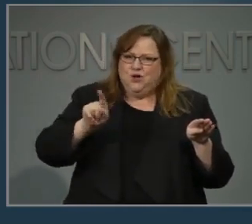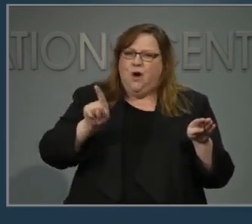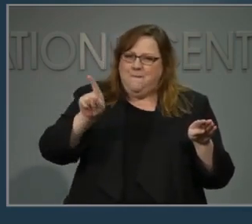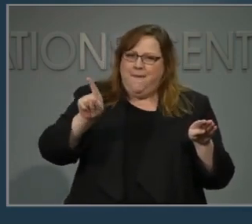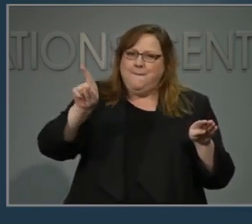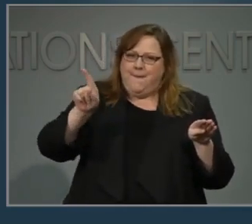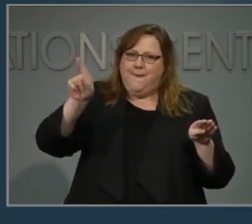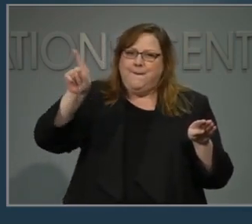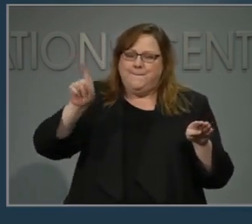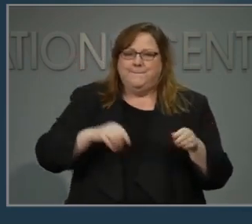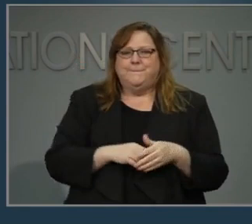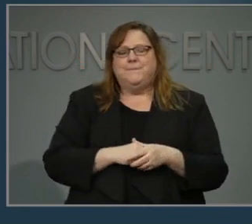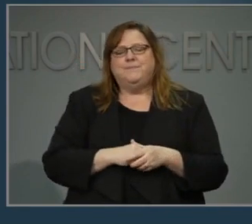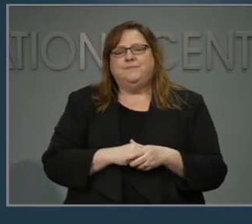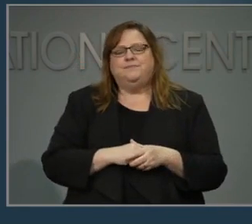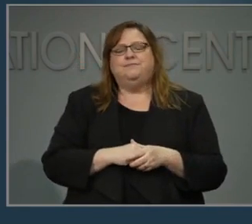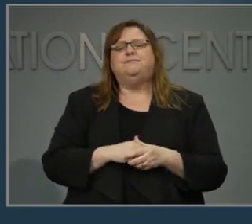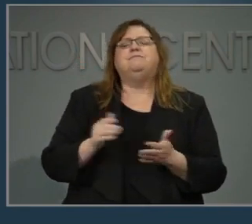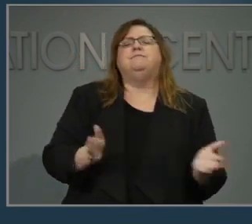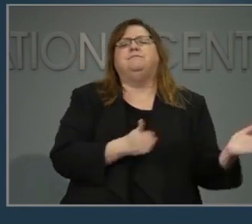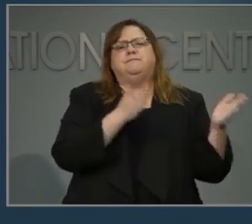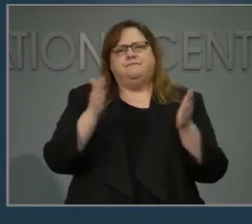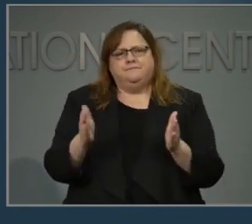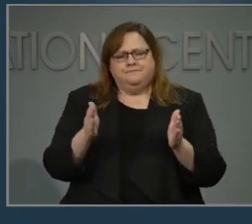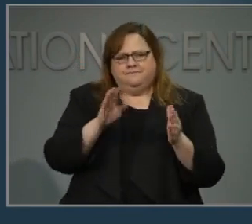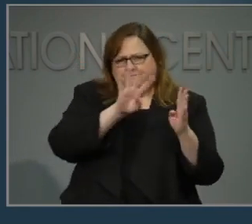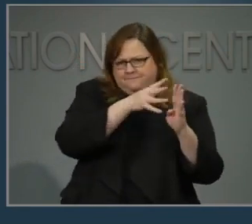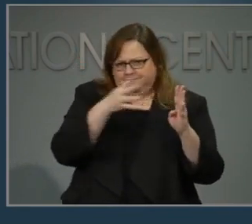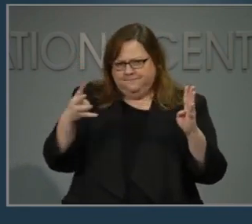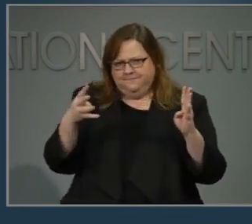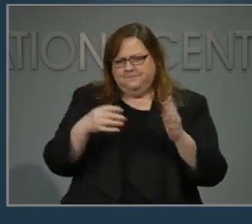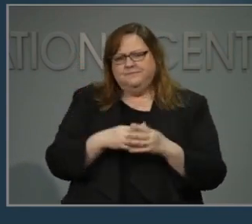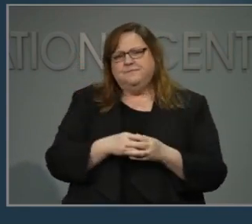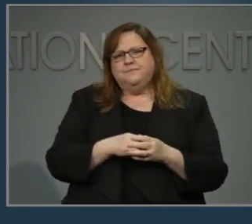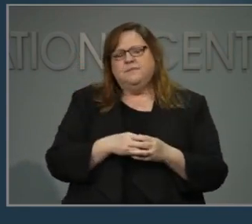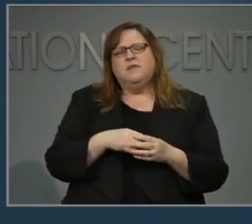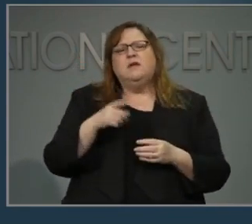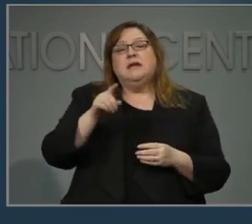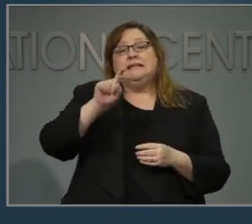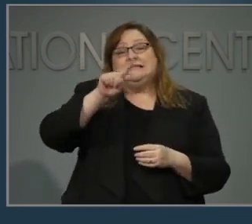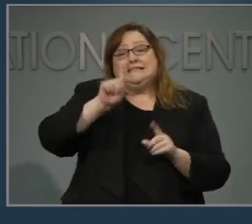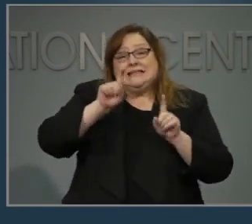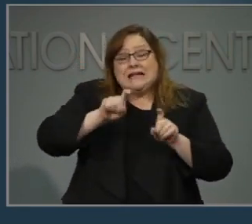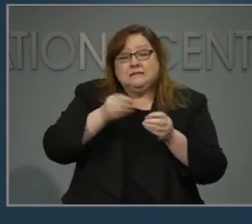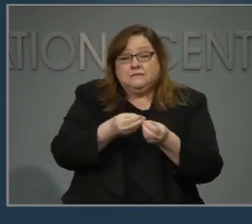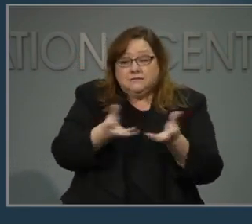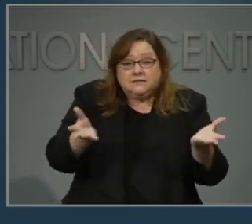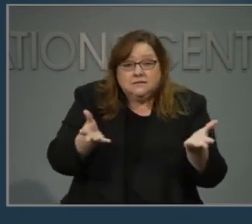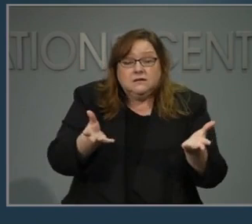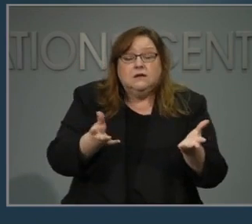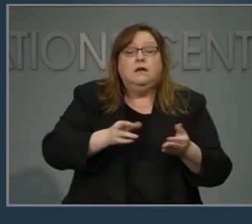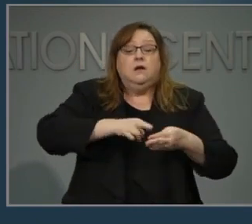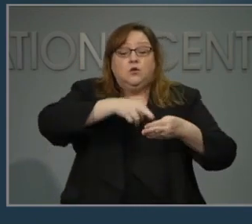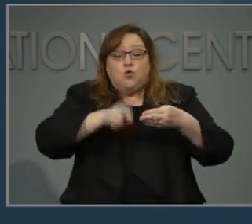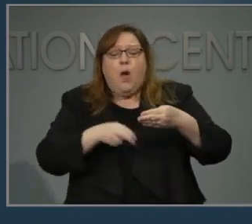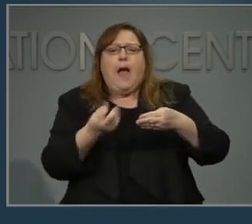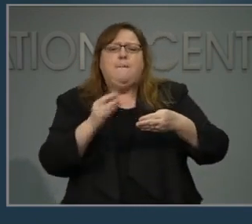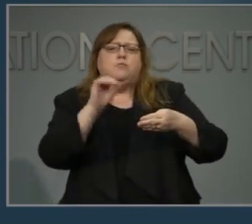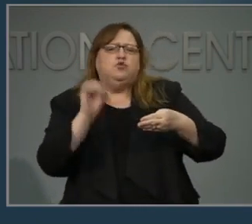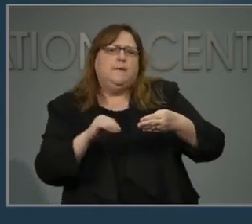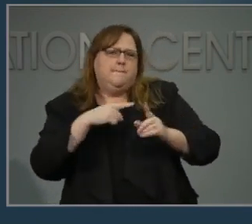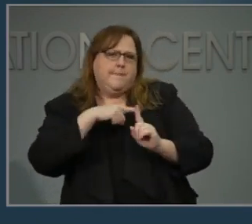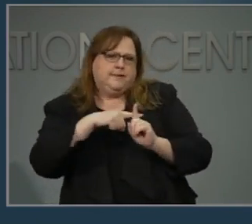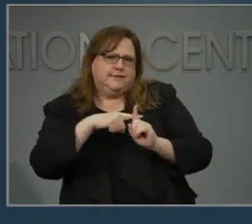I WOULD HAVE LIKED TO SEE THIS STARTING TO LEVEL, BUT IT HAS NOT DONE THOUGHT.